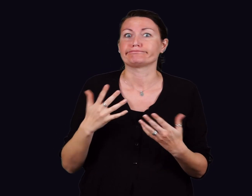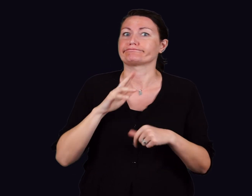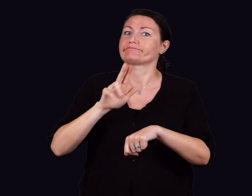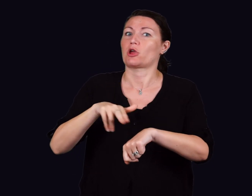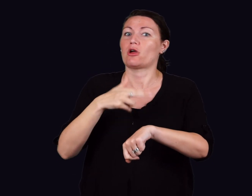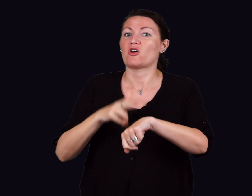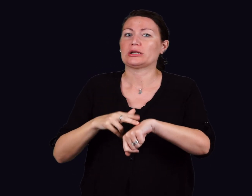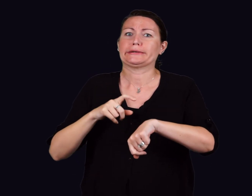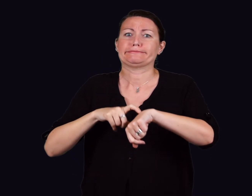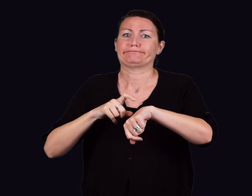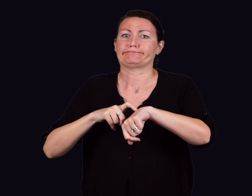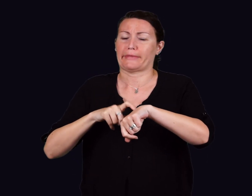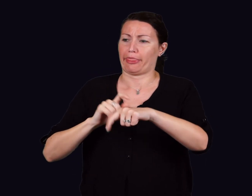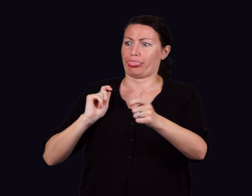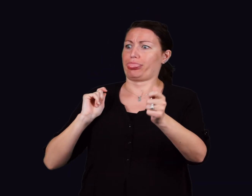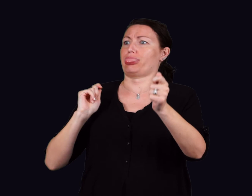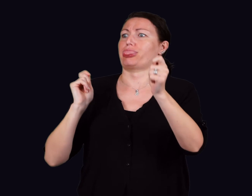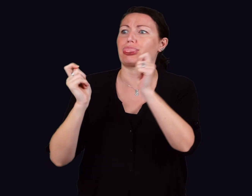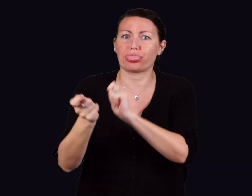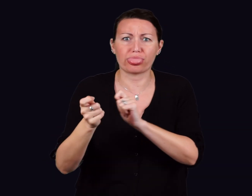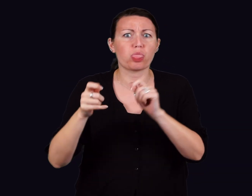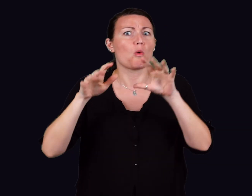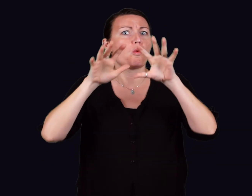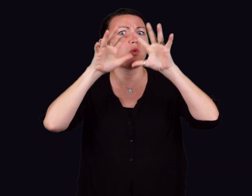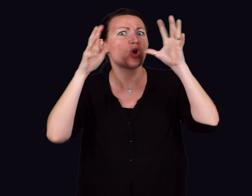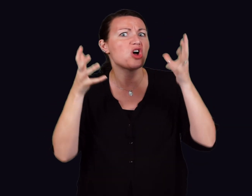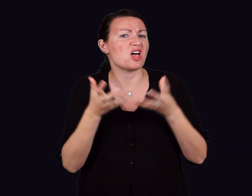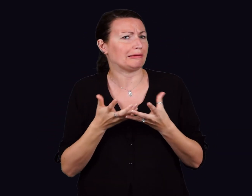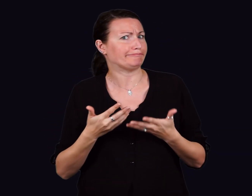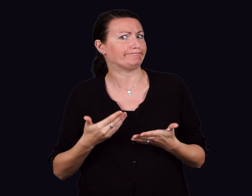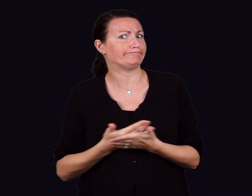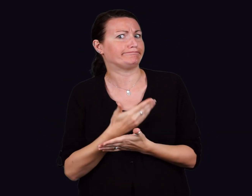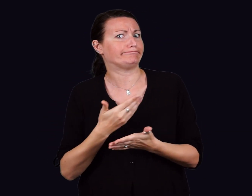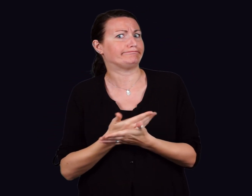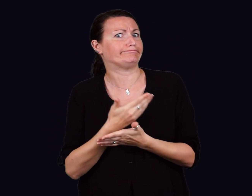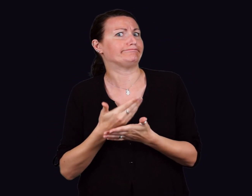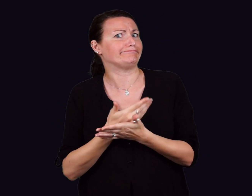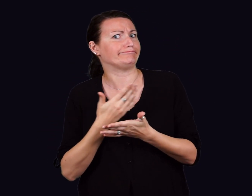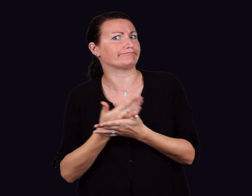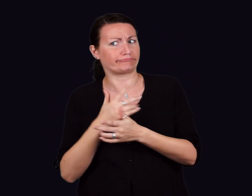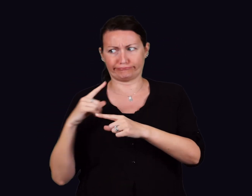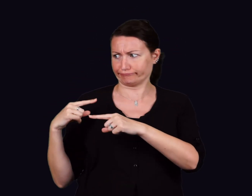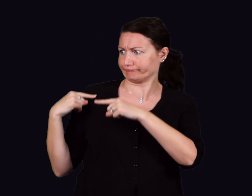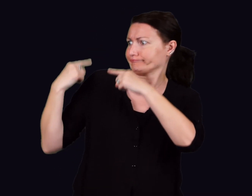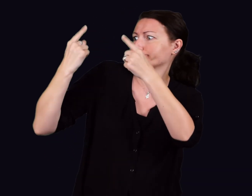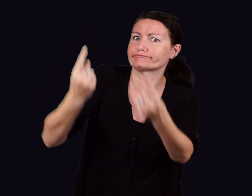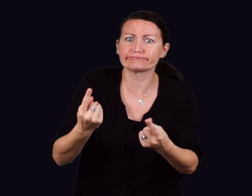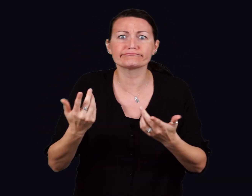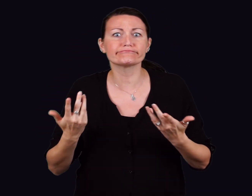Of course, the rest of the world has changed a lot since,